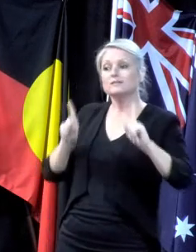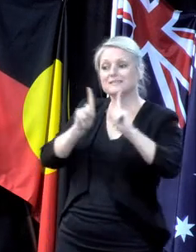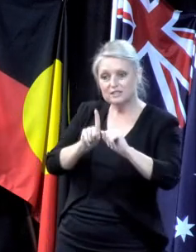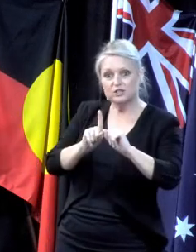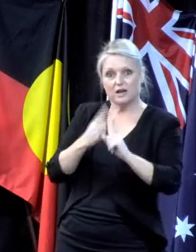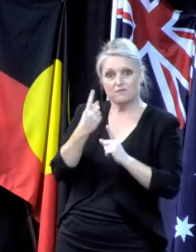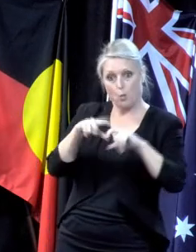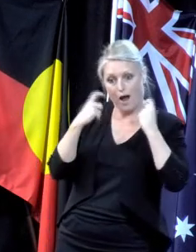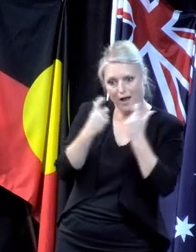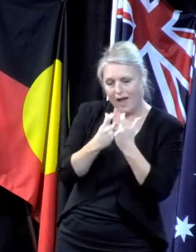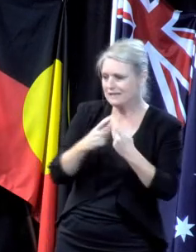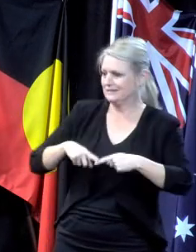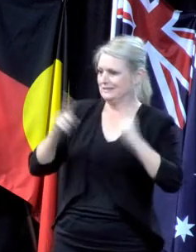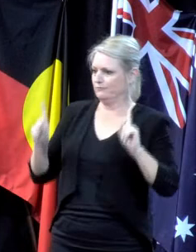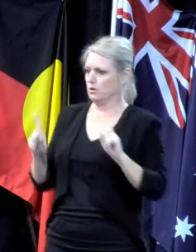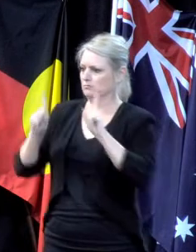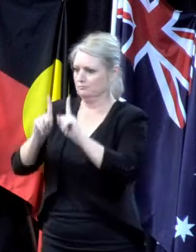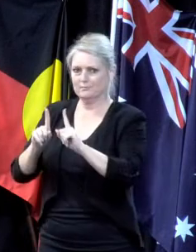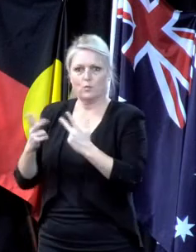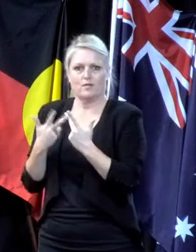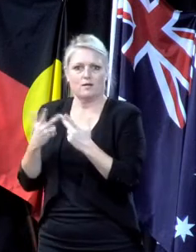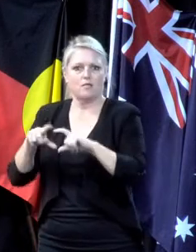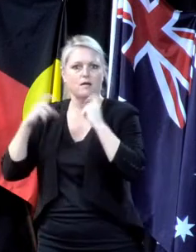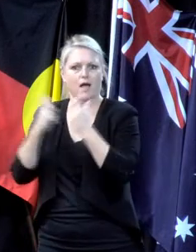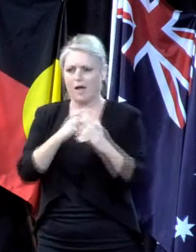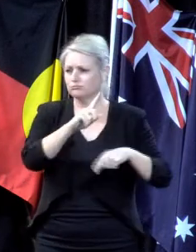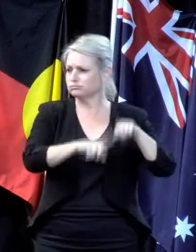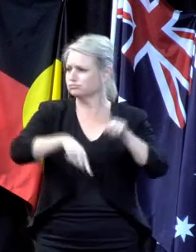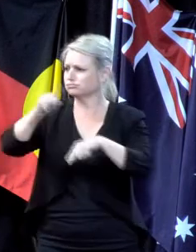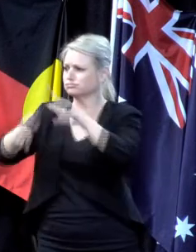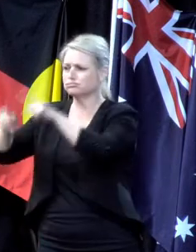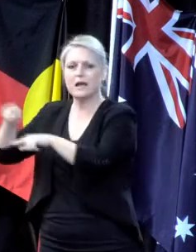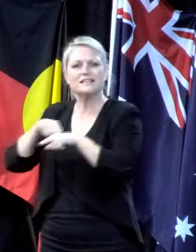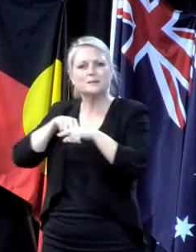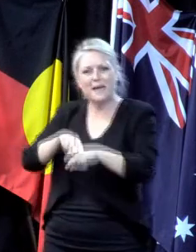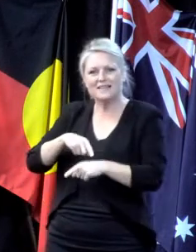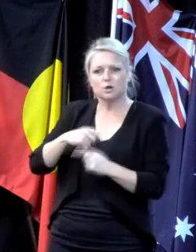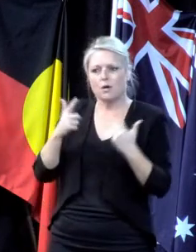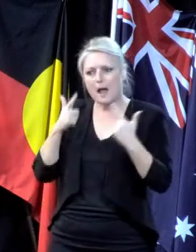The teacher aide is constrained by the definition of their role. Assuming you get your wish - - - Thank you.